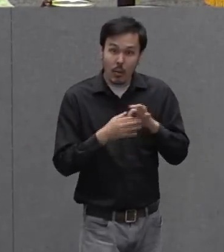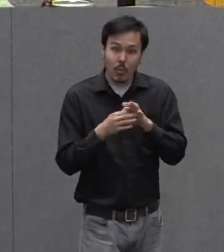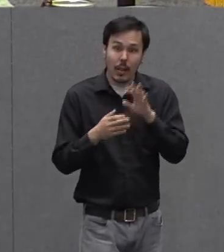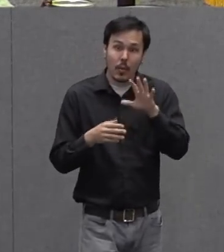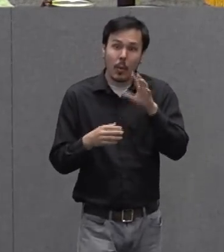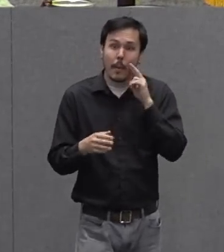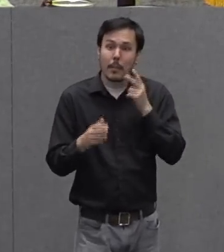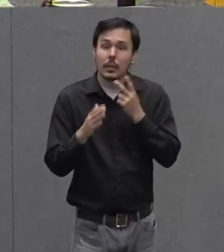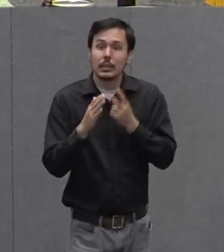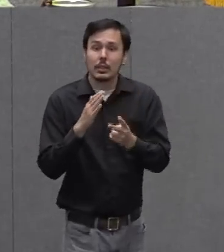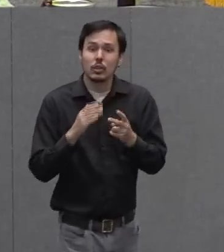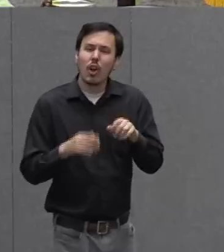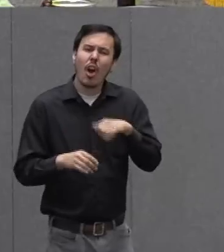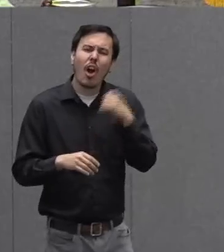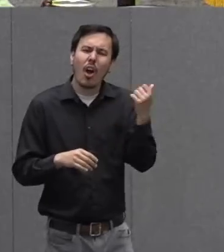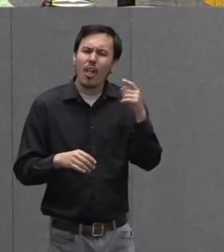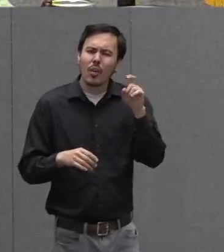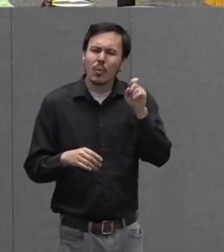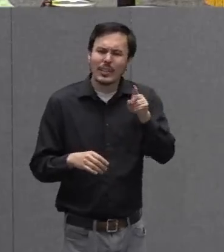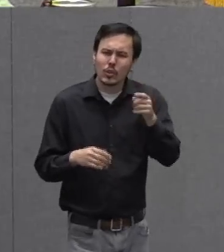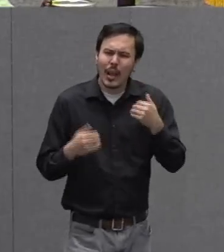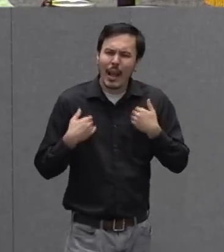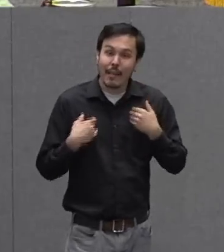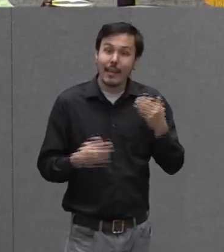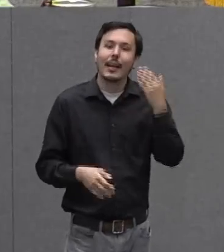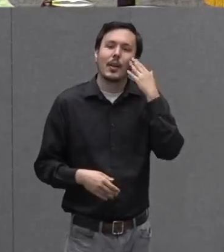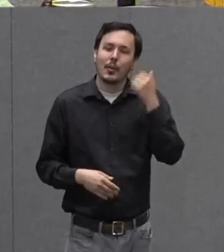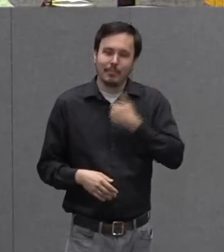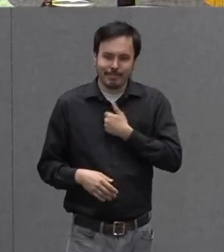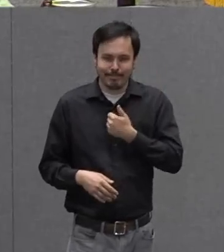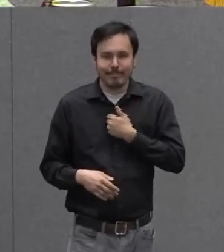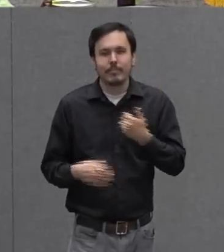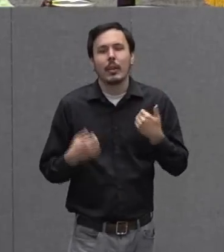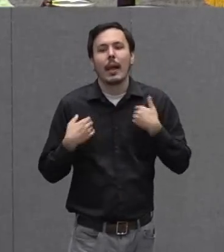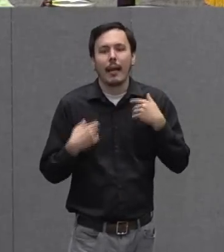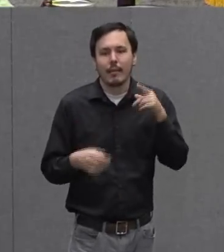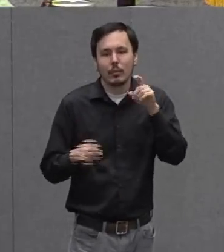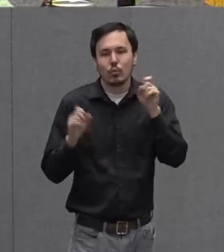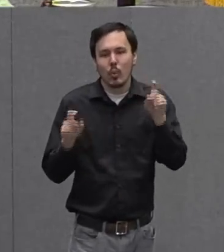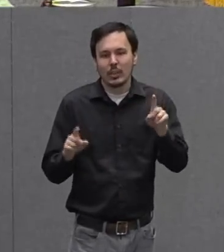Do you have other questions that came up? I know I have questions that came up for me.